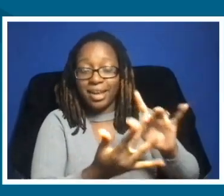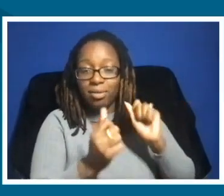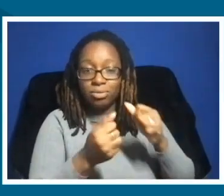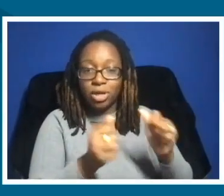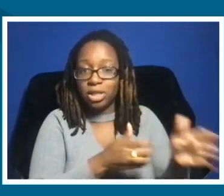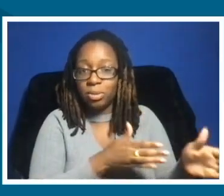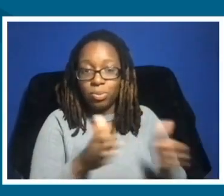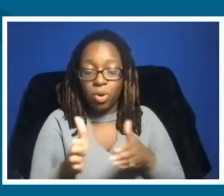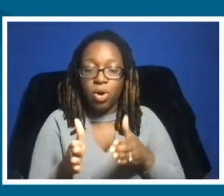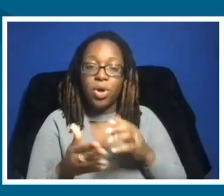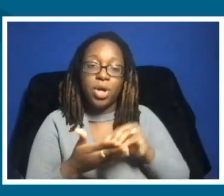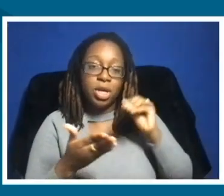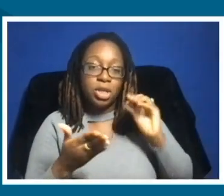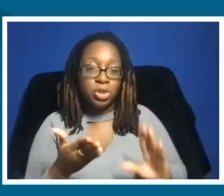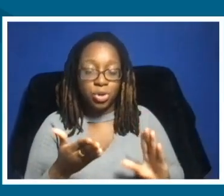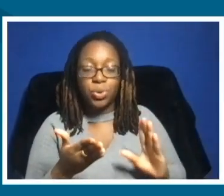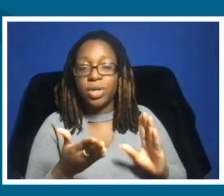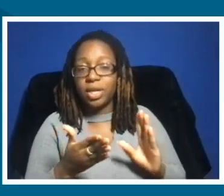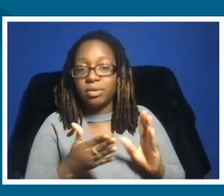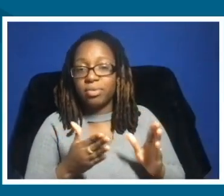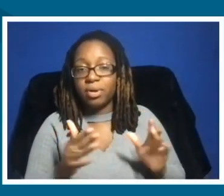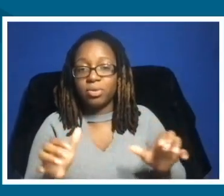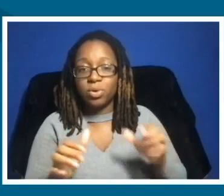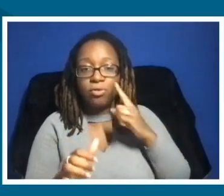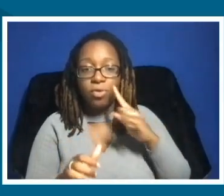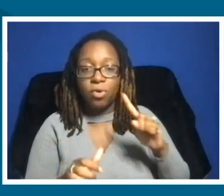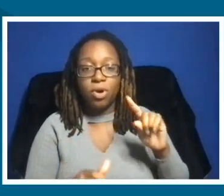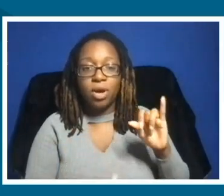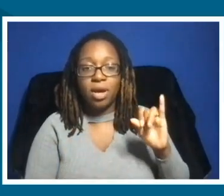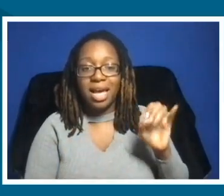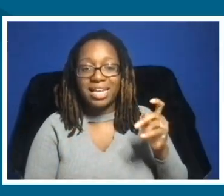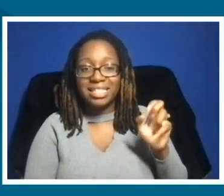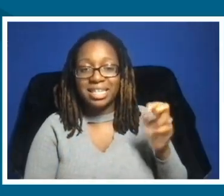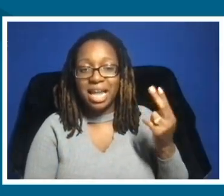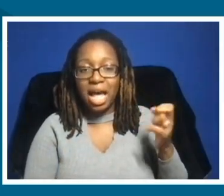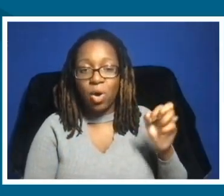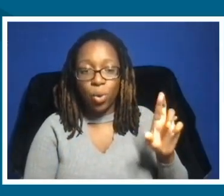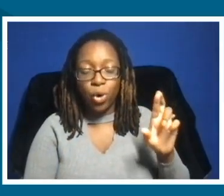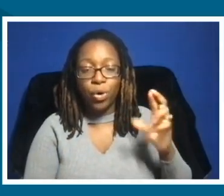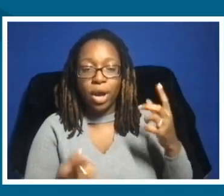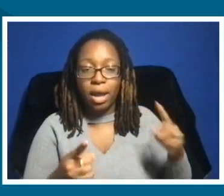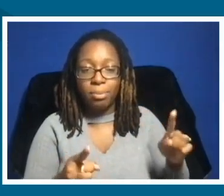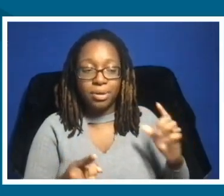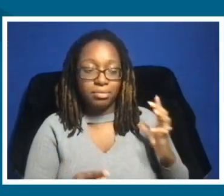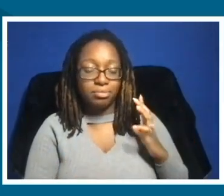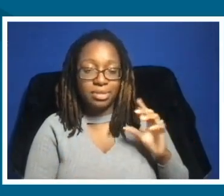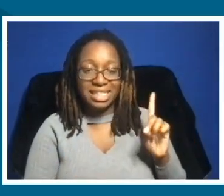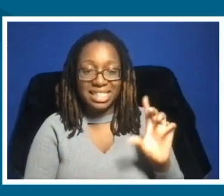at the eisenhower memorial here in dc then i reached out again this past